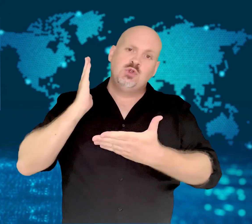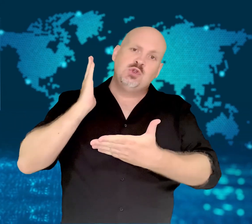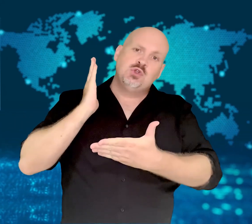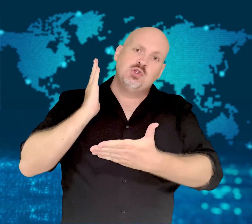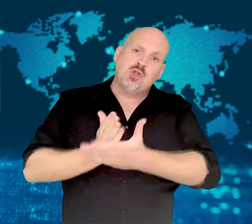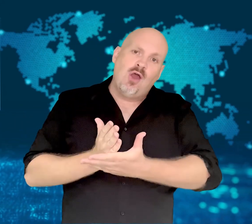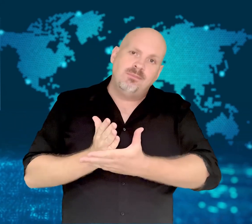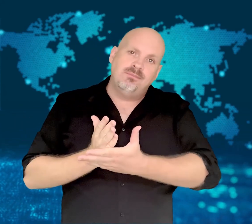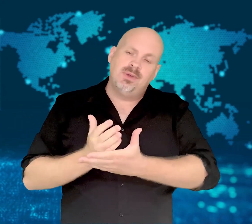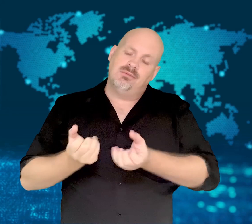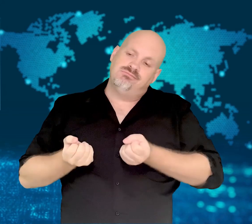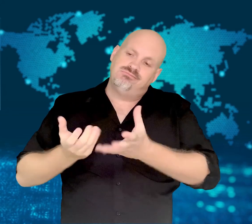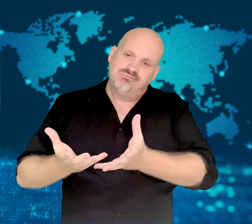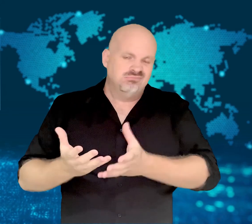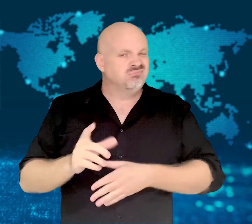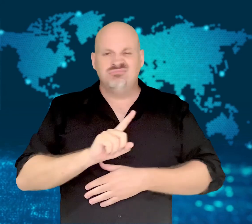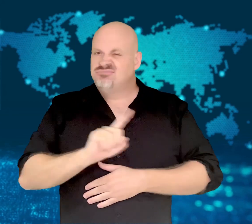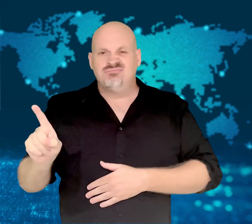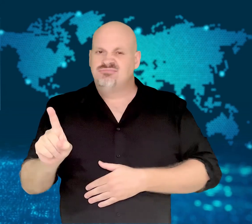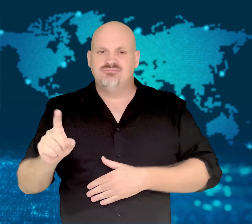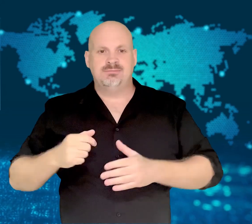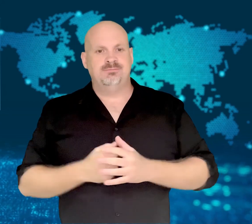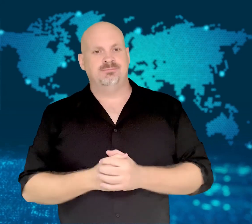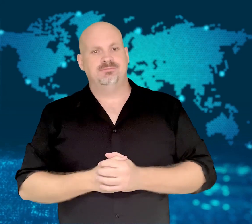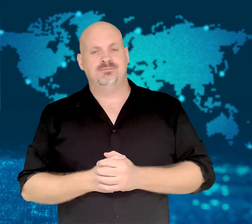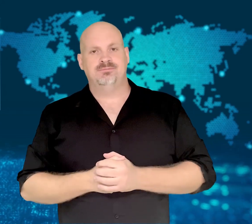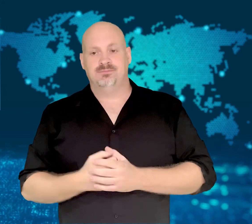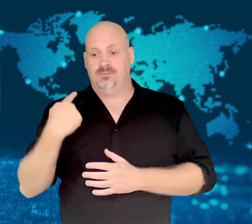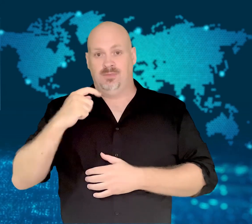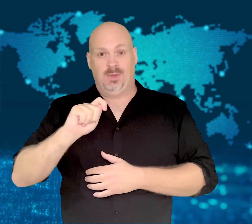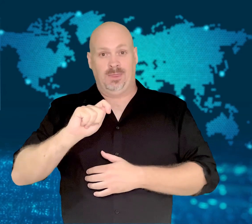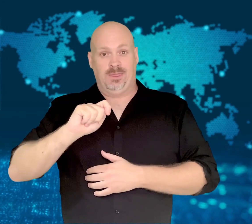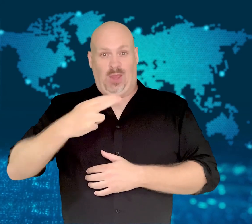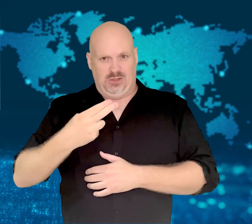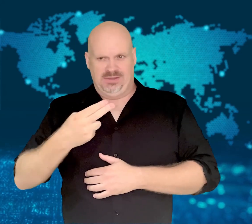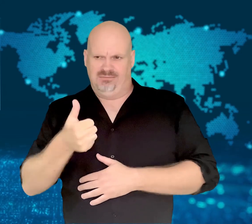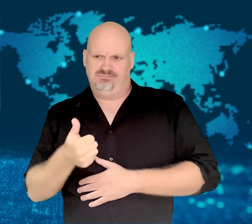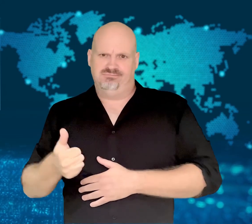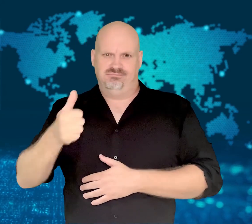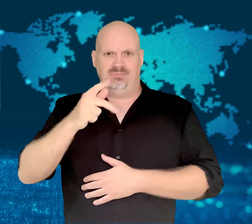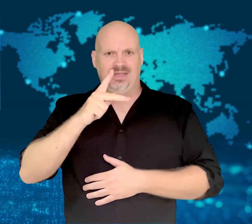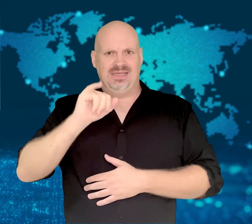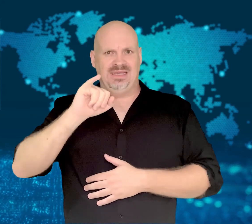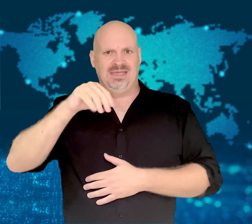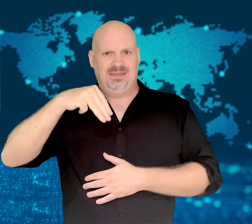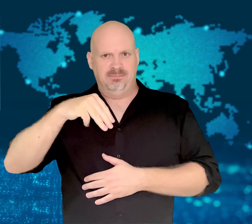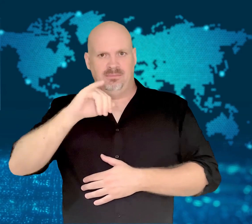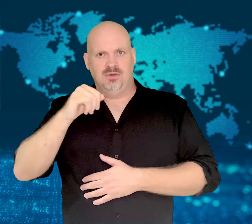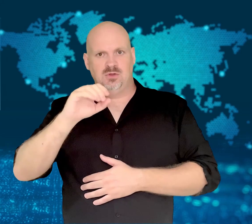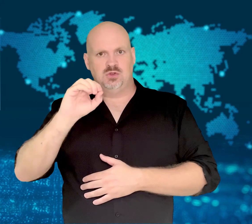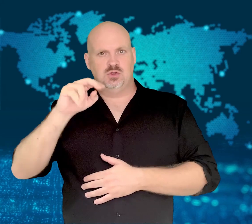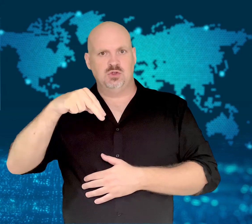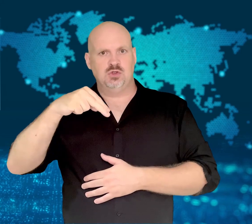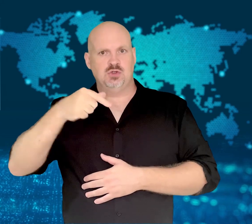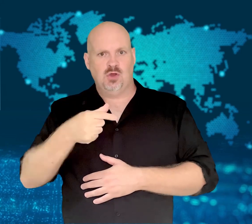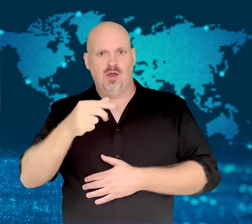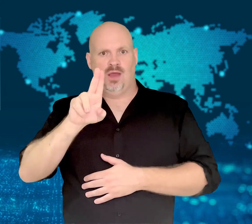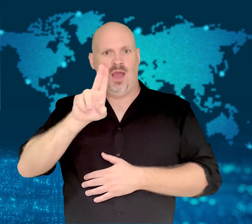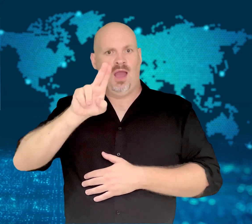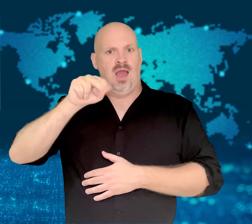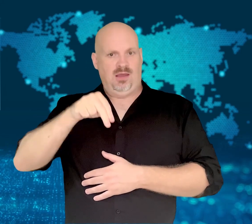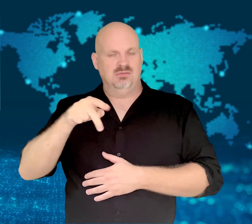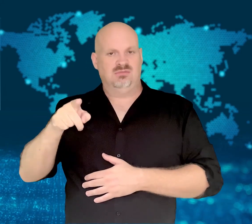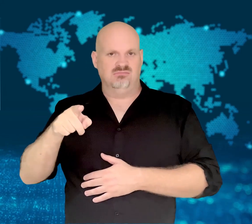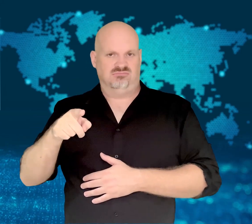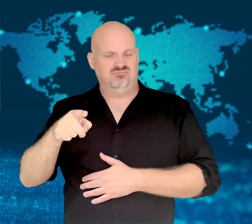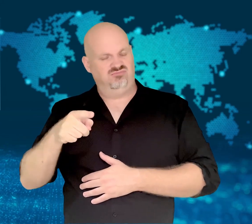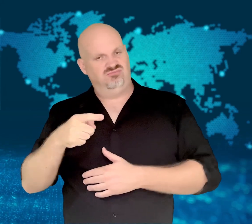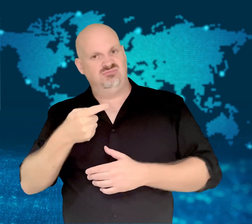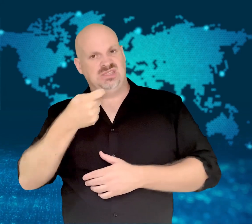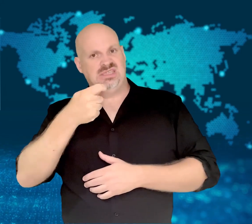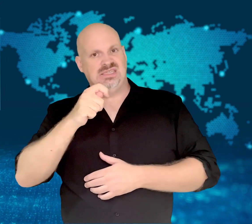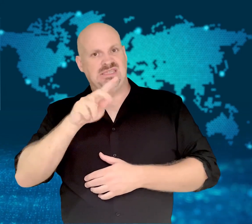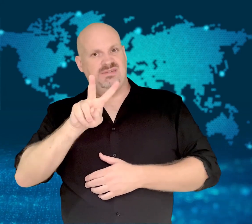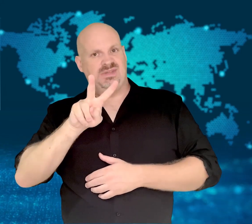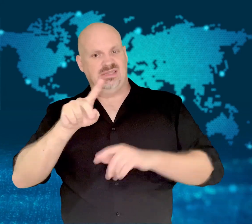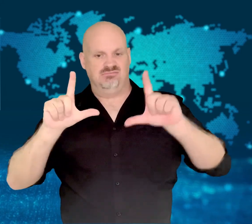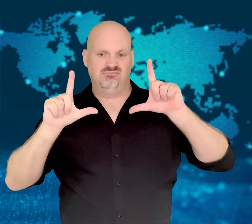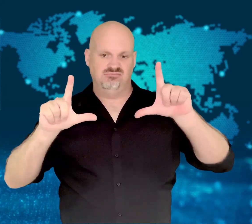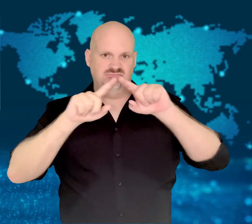On Thursday, North Korea's leader, Kim Jong Un, emphasized on TV the new law,